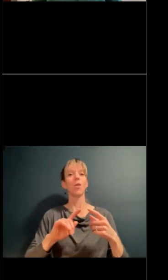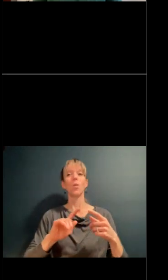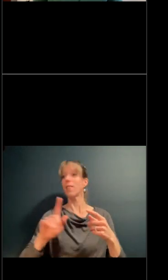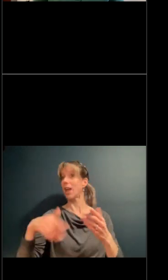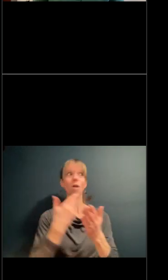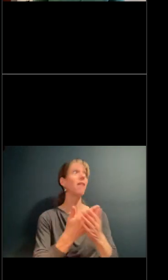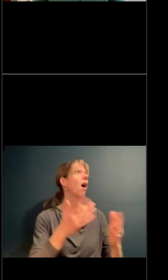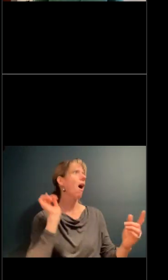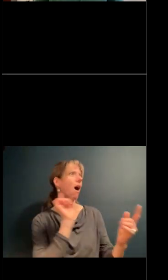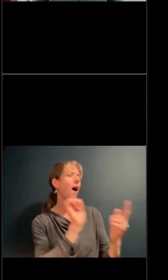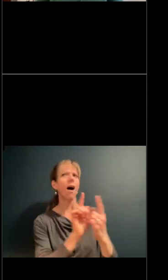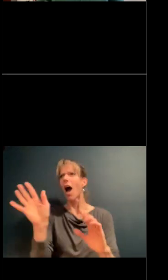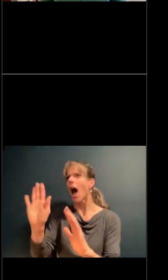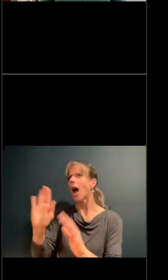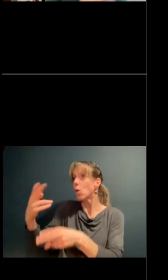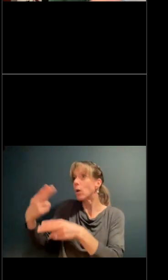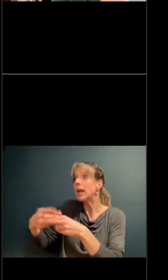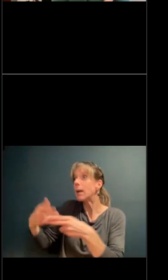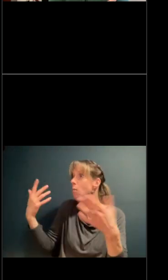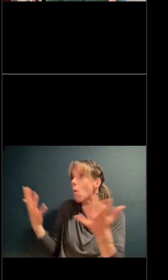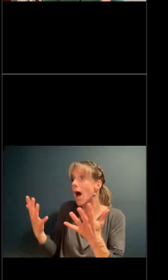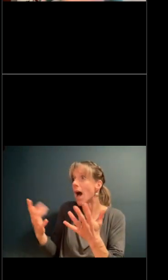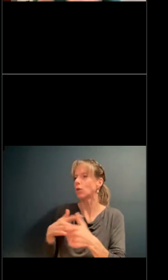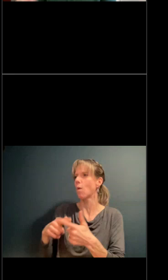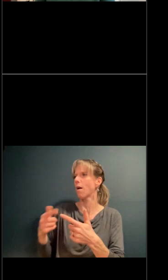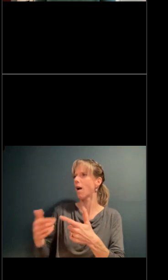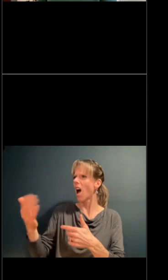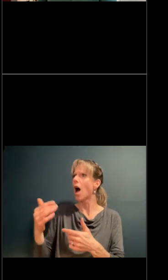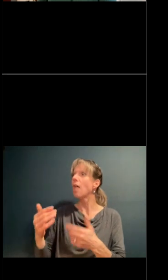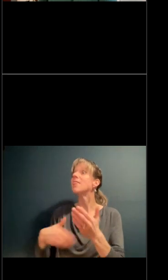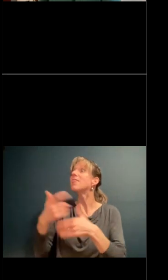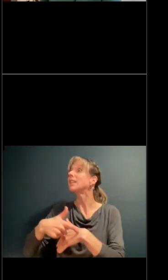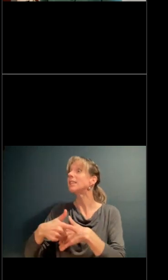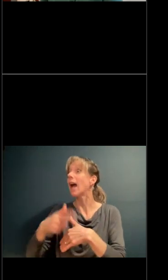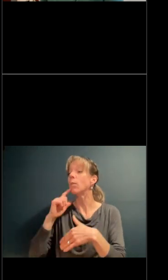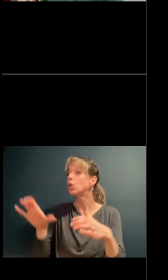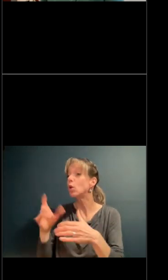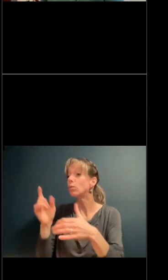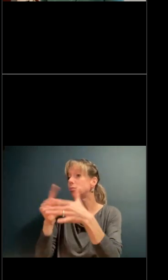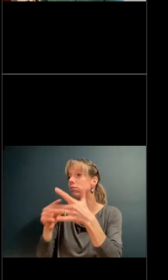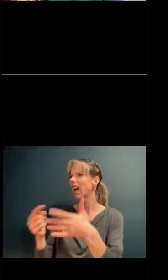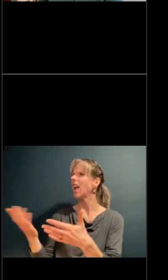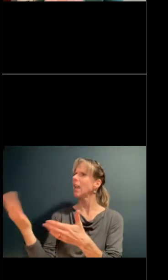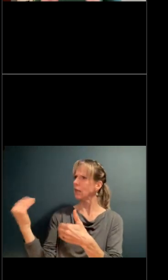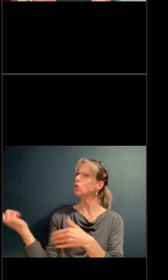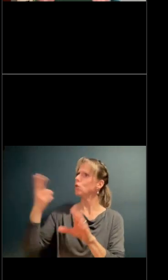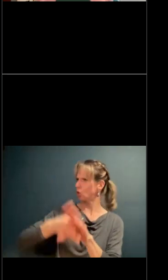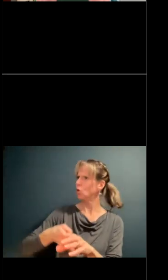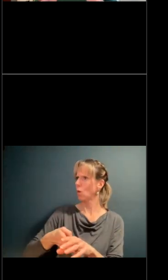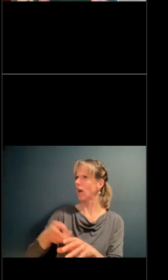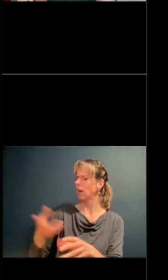finding out their names, inviting them to other events. Anticipating their needs. Knowing their gifts and